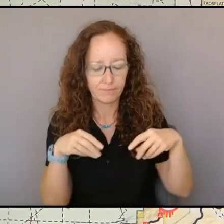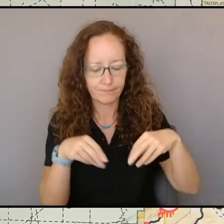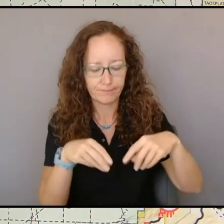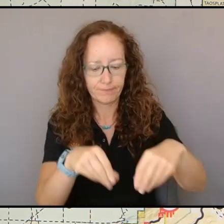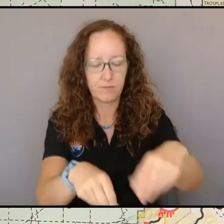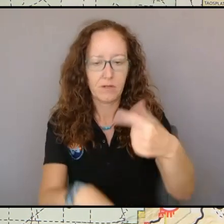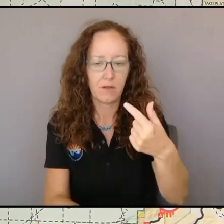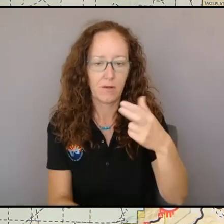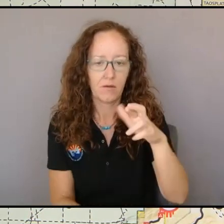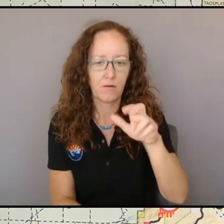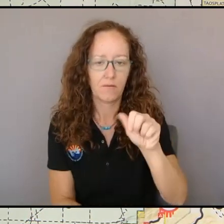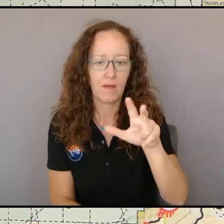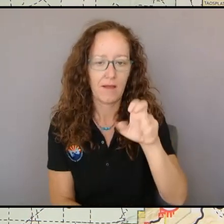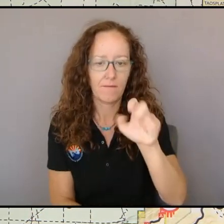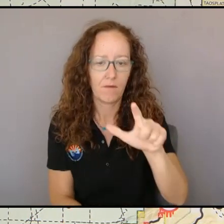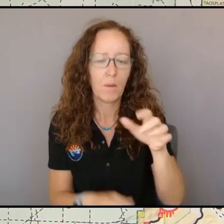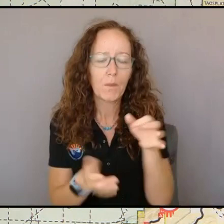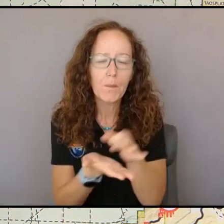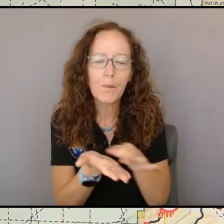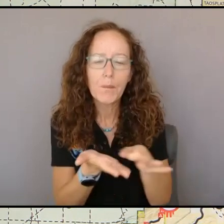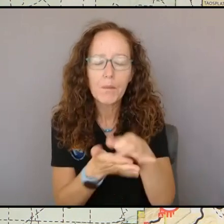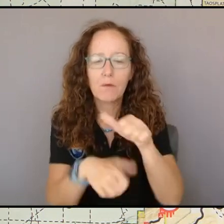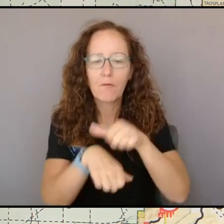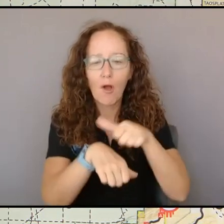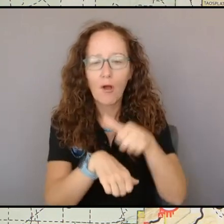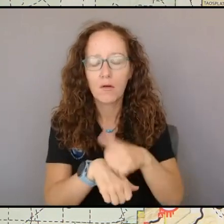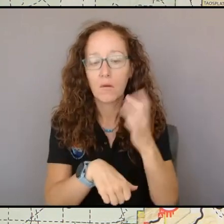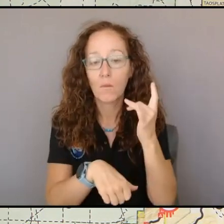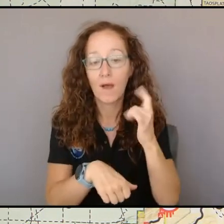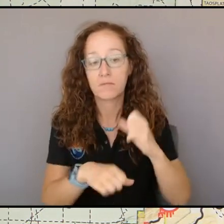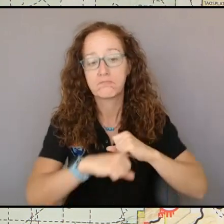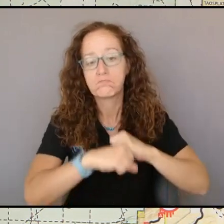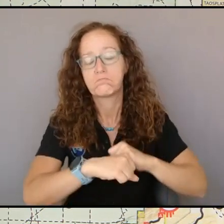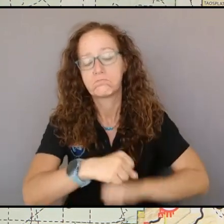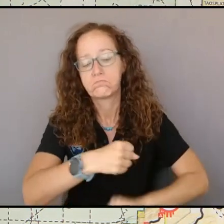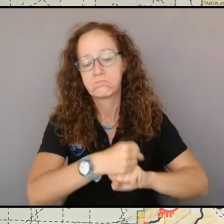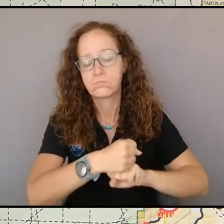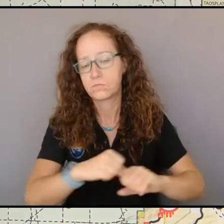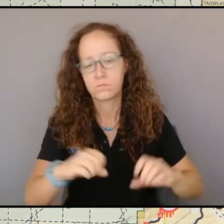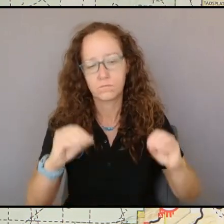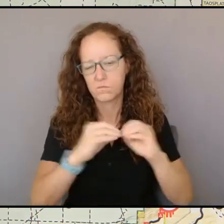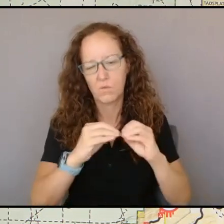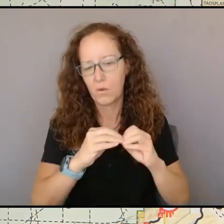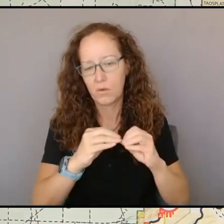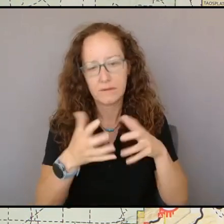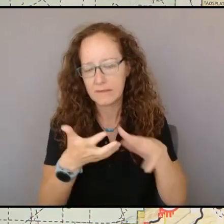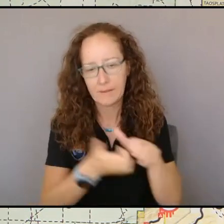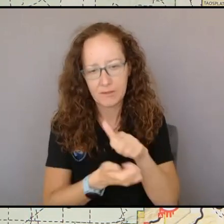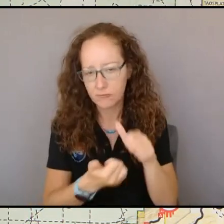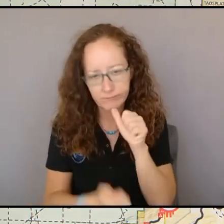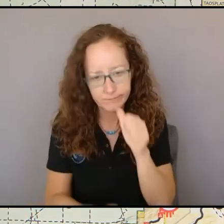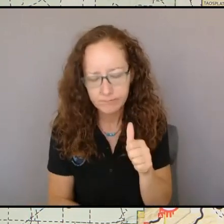further damage. But that's looking really good. We've been able to talk with some tribal leaders and some